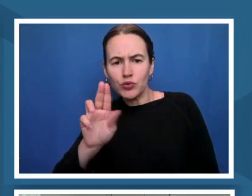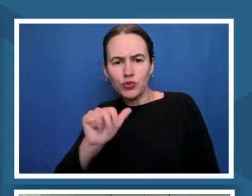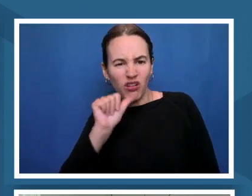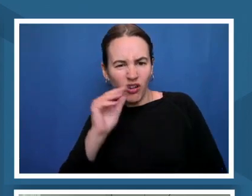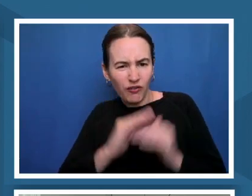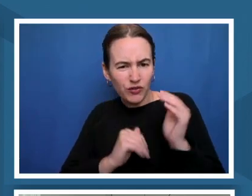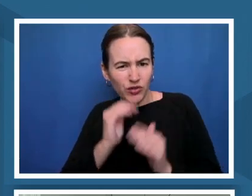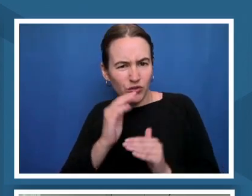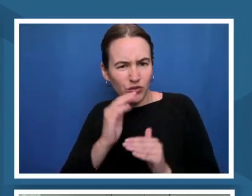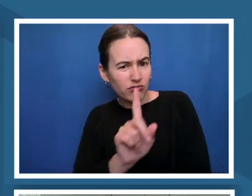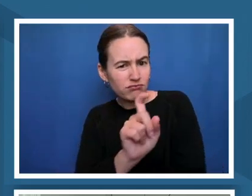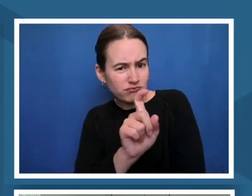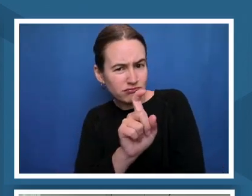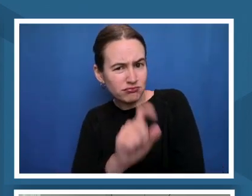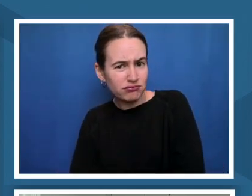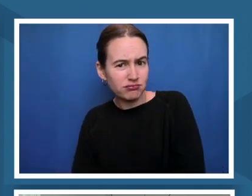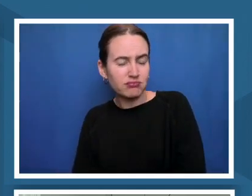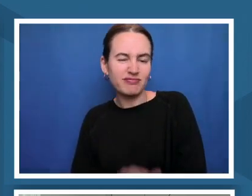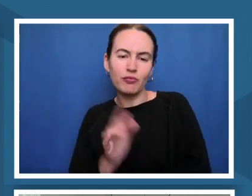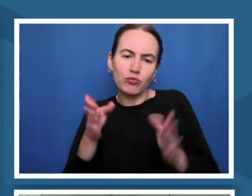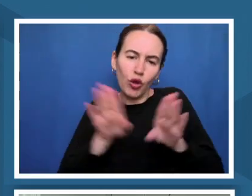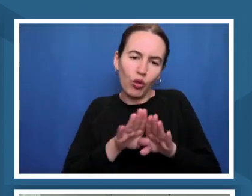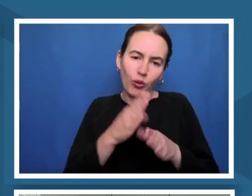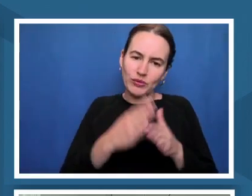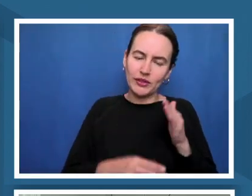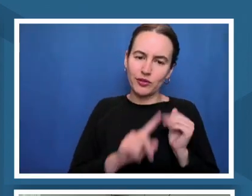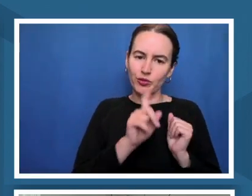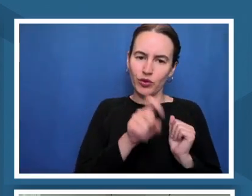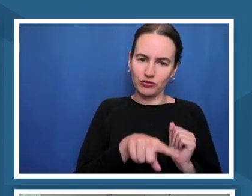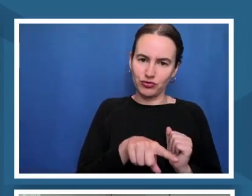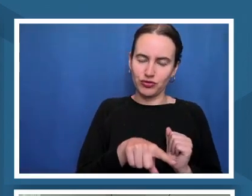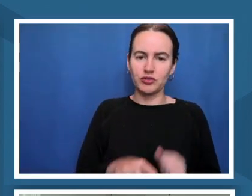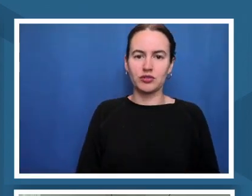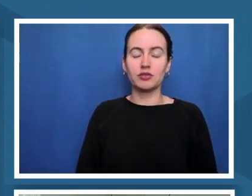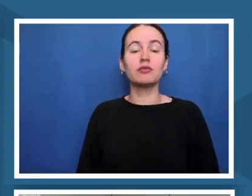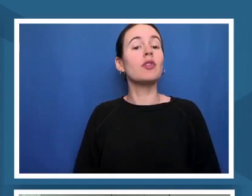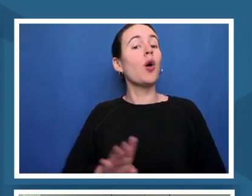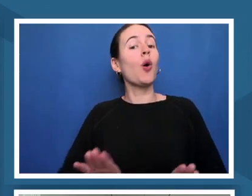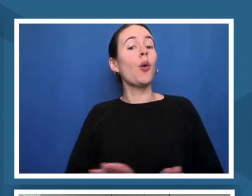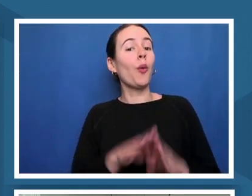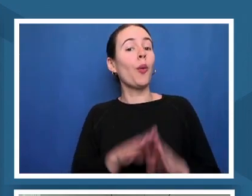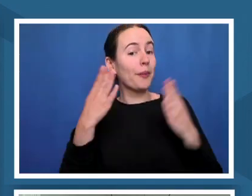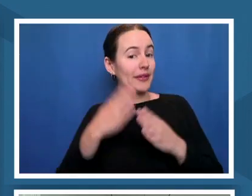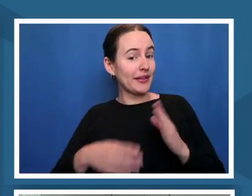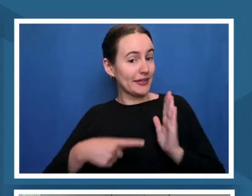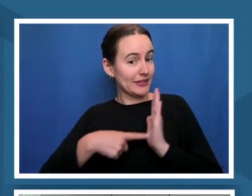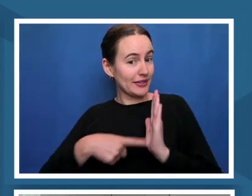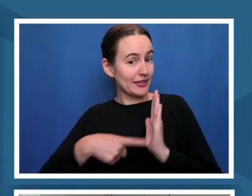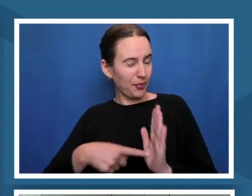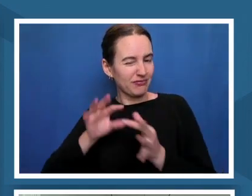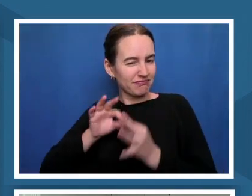would be a closed-ended question an open-ended question about the tutu